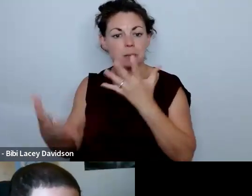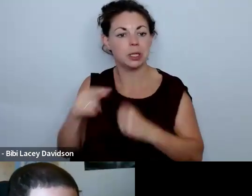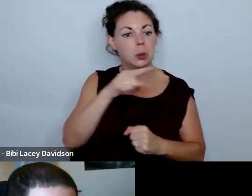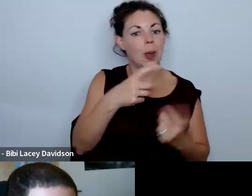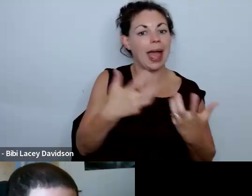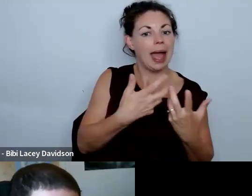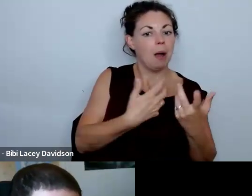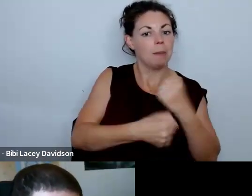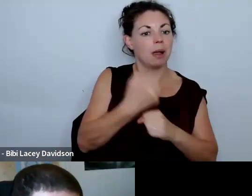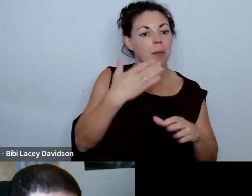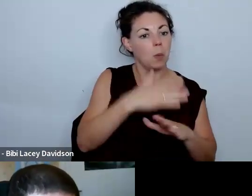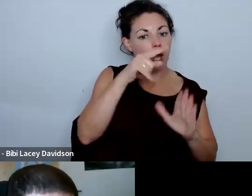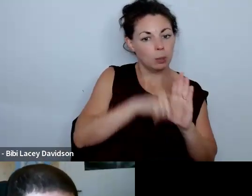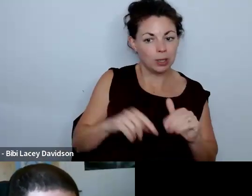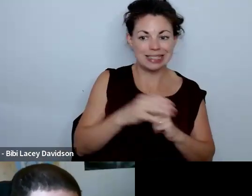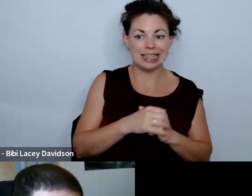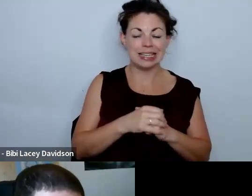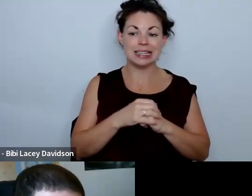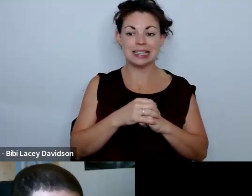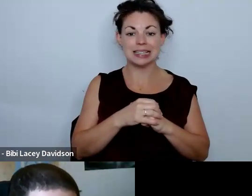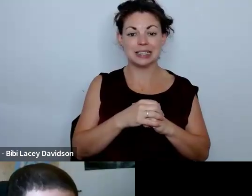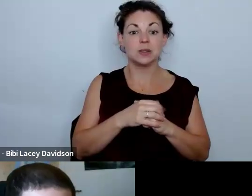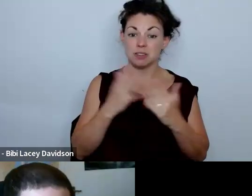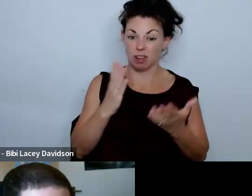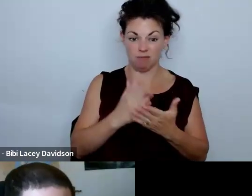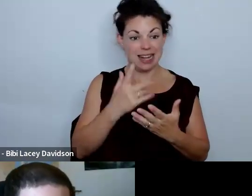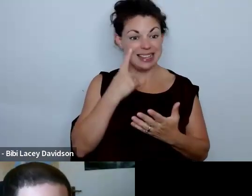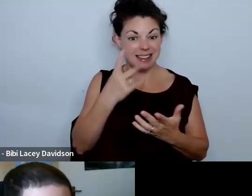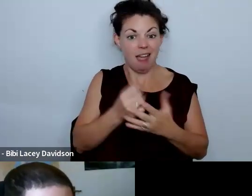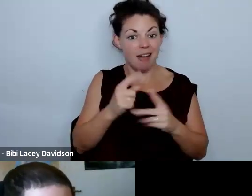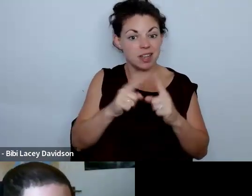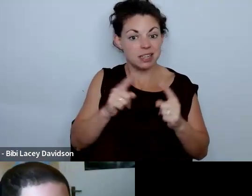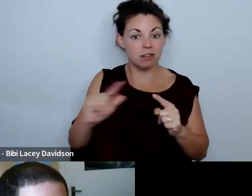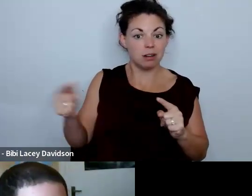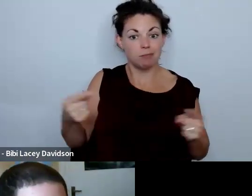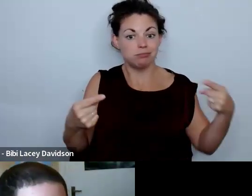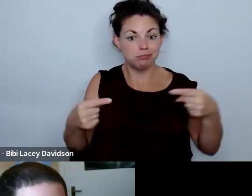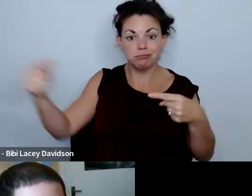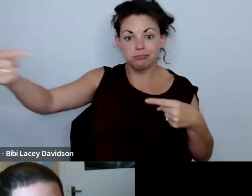who maybe haven't got a, a, you know, that there's not one standard way to do it. So thank you so much,